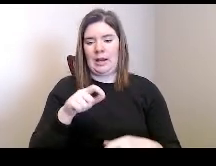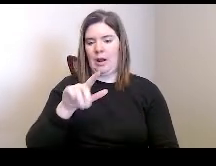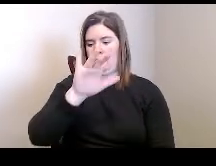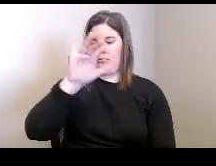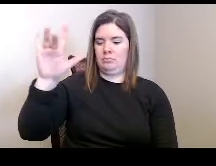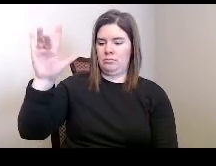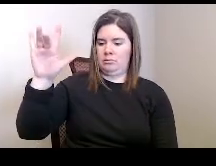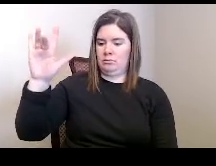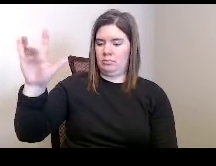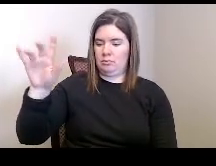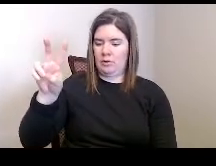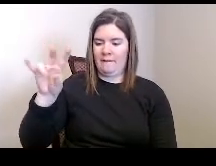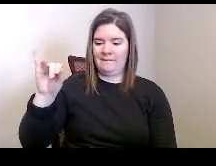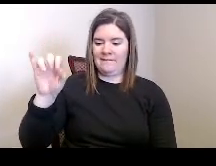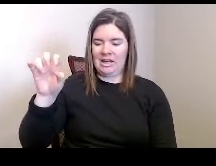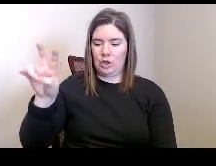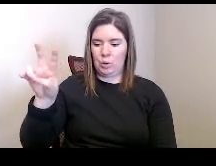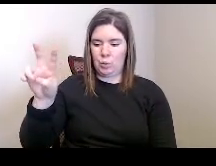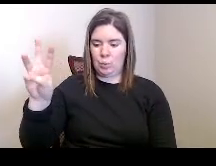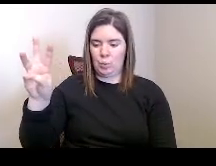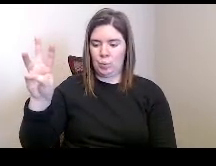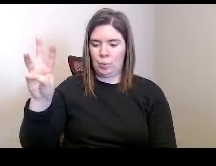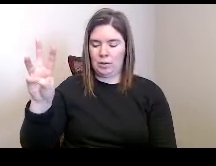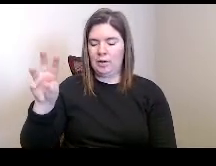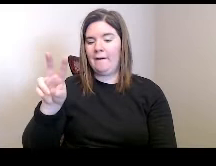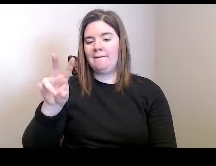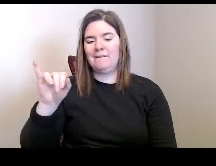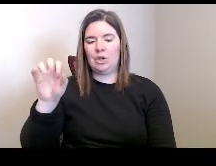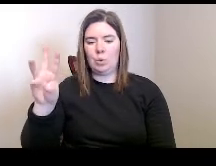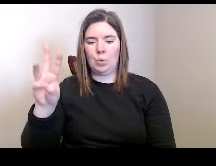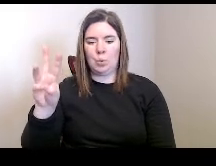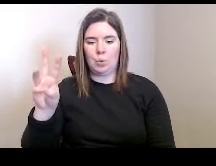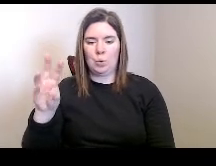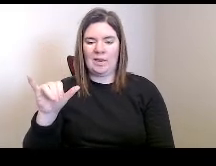And we have something called the navigation pane that's in a group called show, so I can